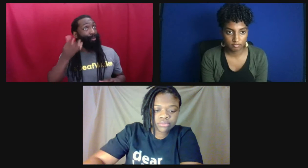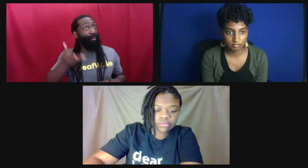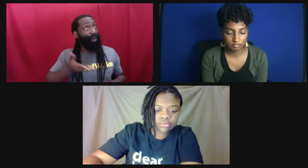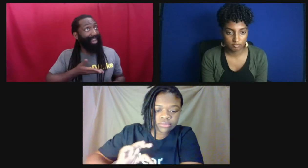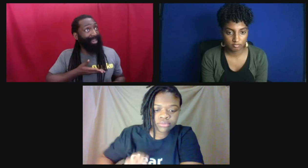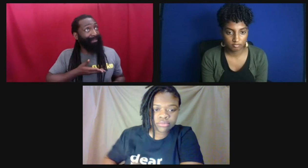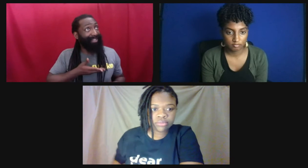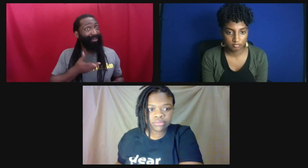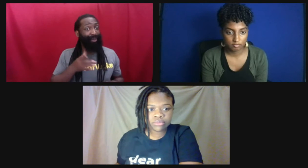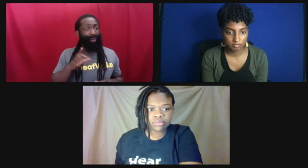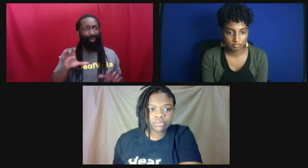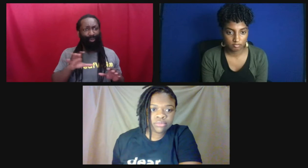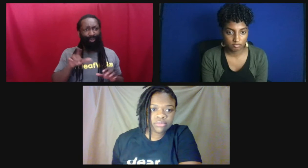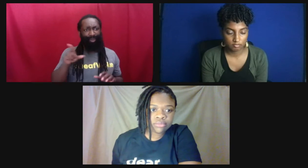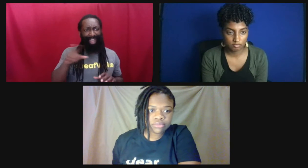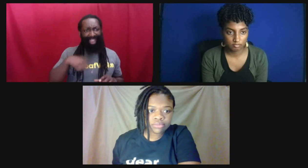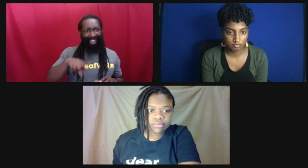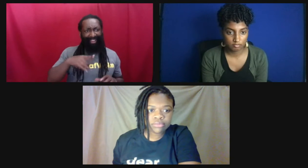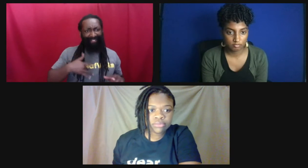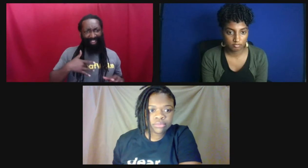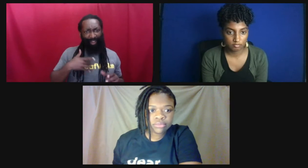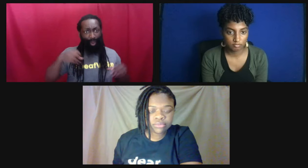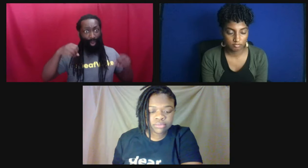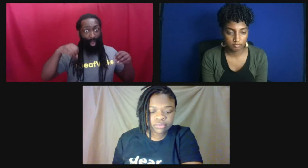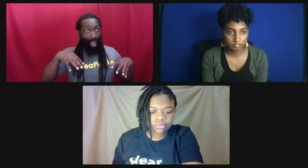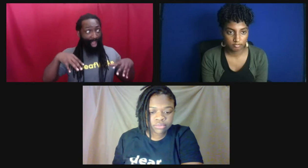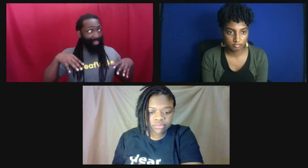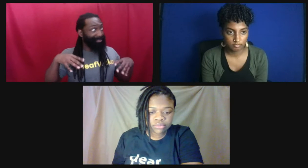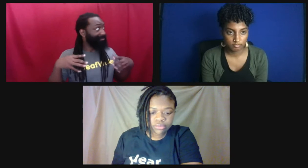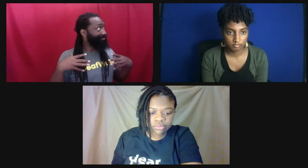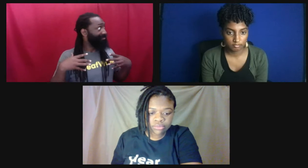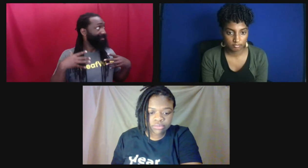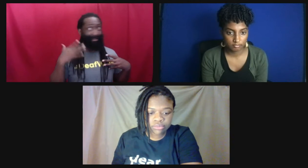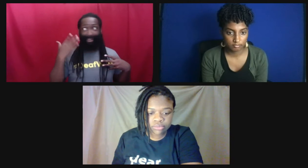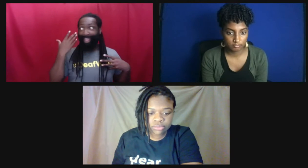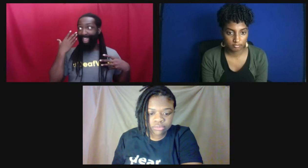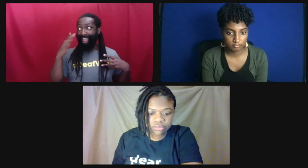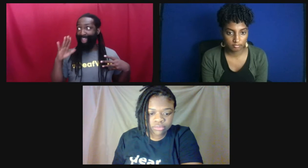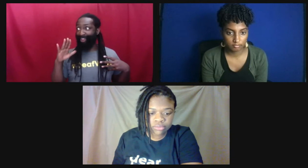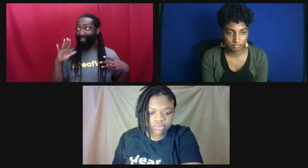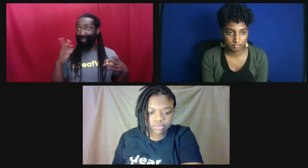Do they feel like it's home, like a homecoming? Or do they feel lost?